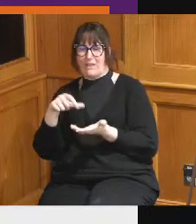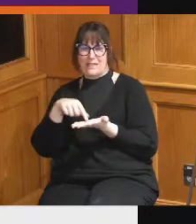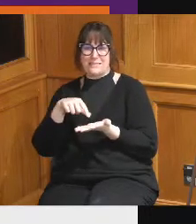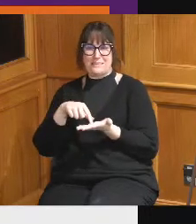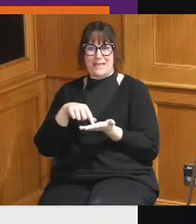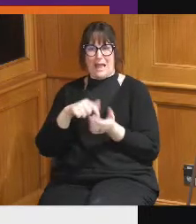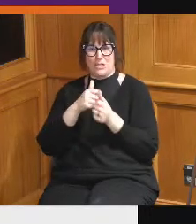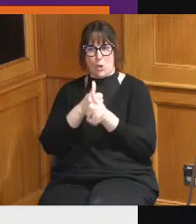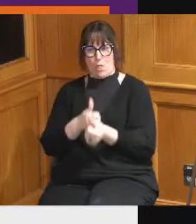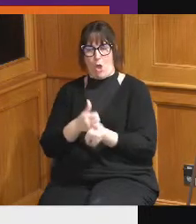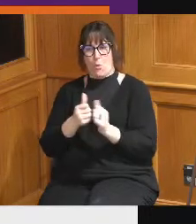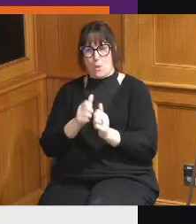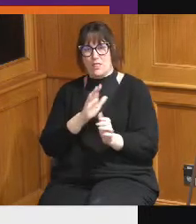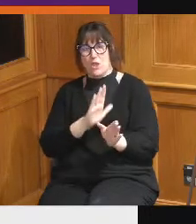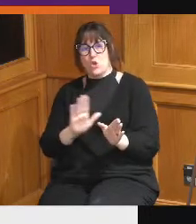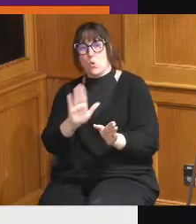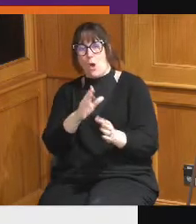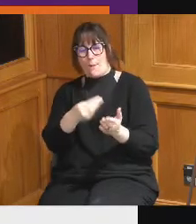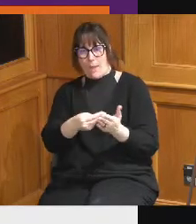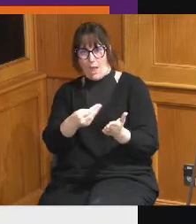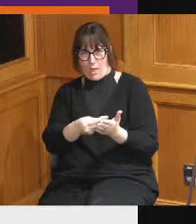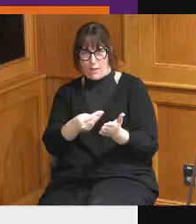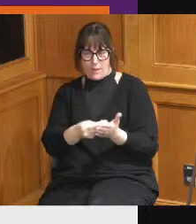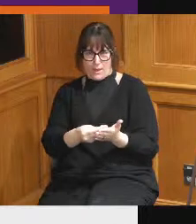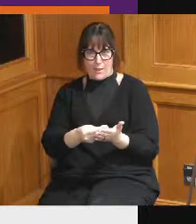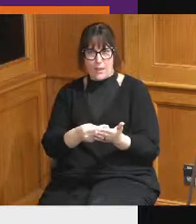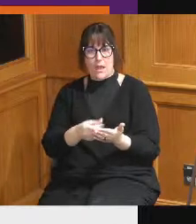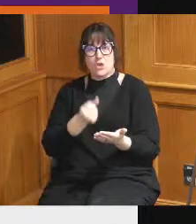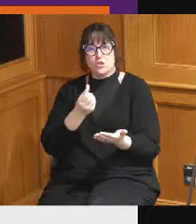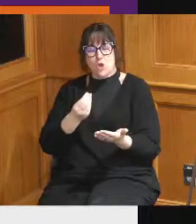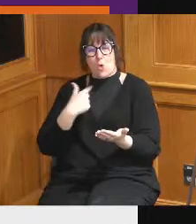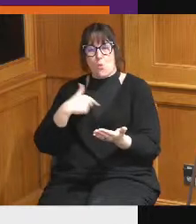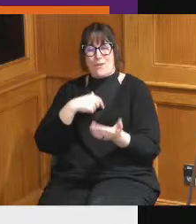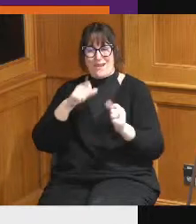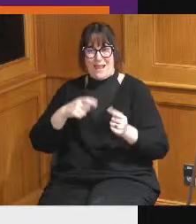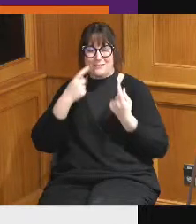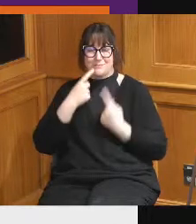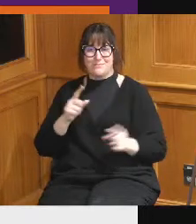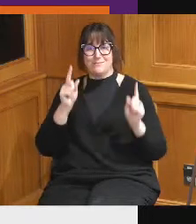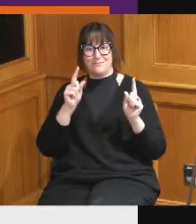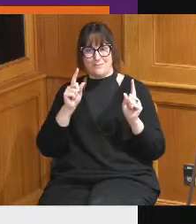ARPA dollars it will make the project work make the project set up for success but also won't and